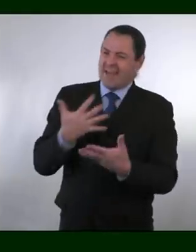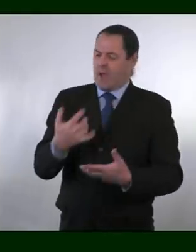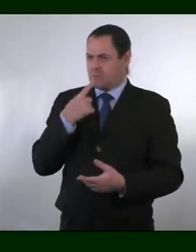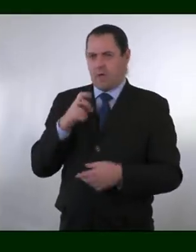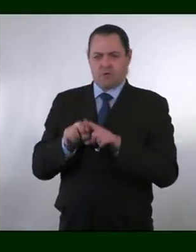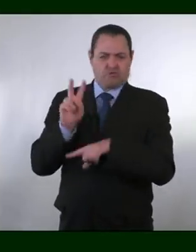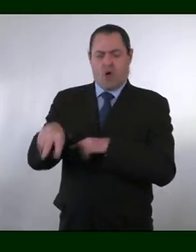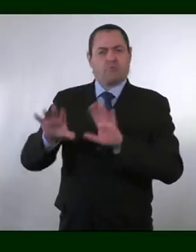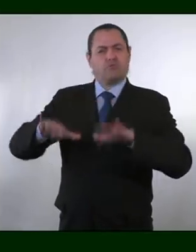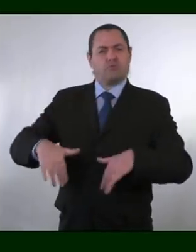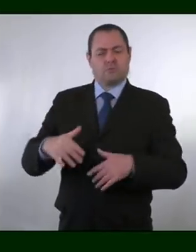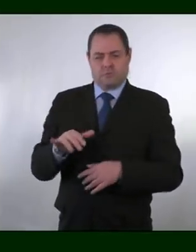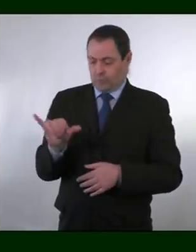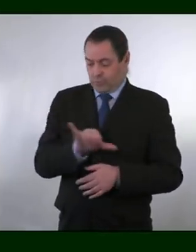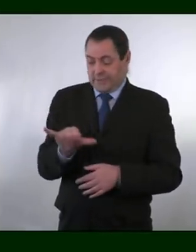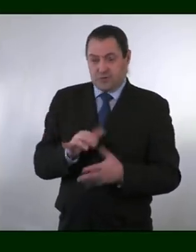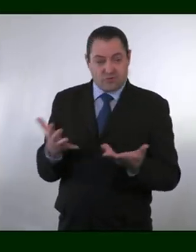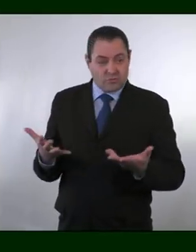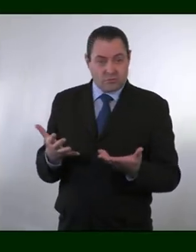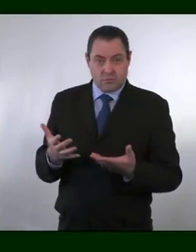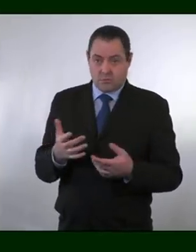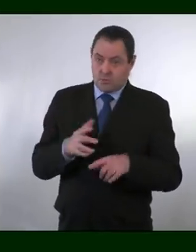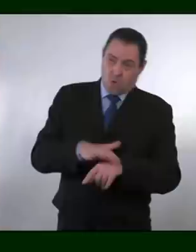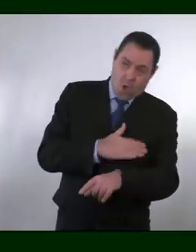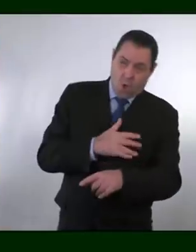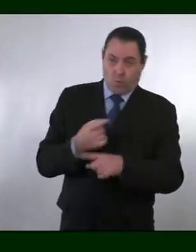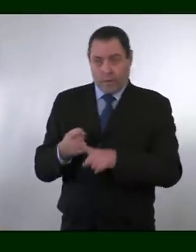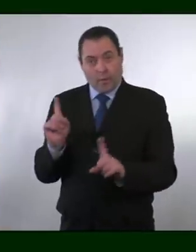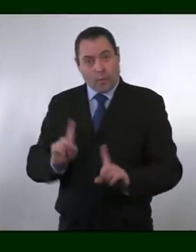we went too fast. He should make his mind up. >>Keir Starmer